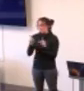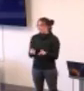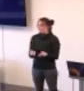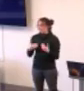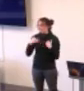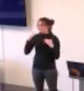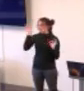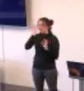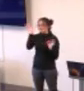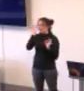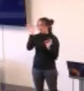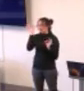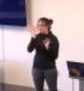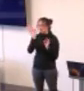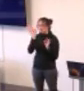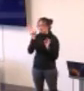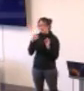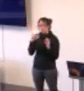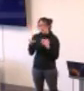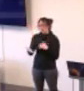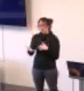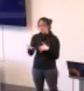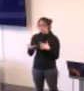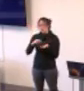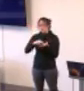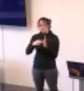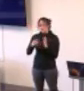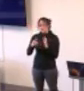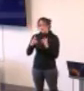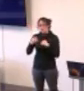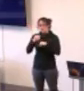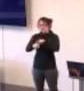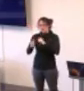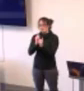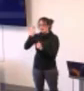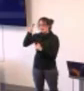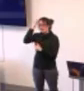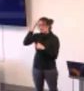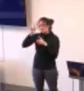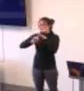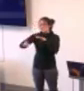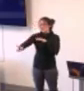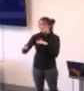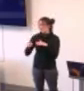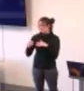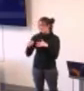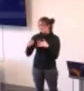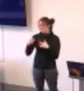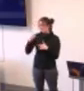And they were therefore charged with a federal escape charge from prison for not showing up at the halfway house.